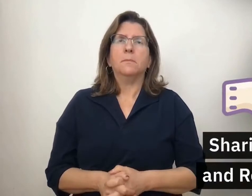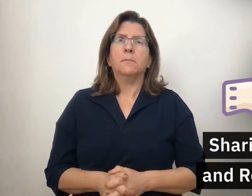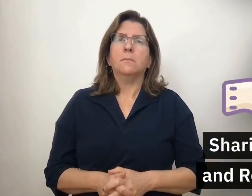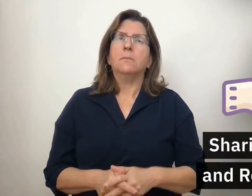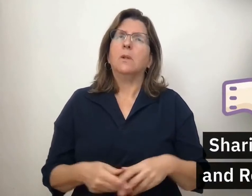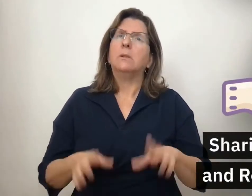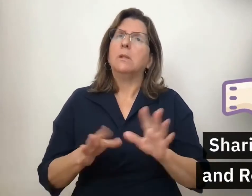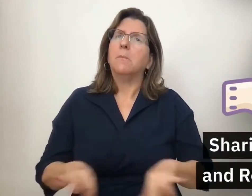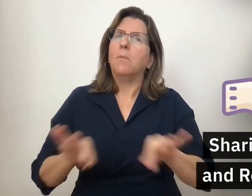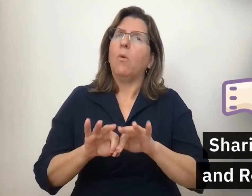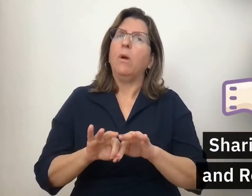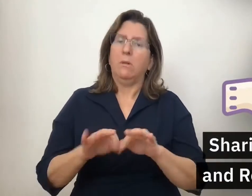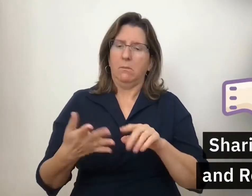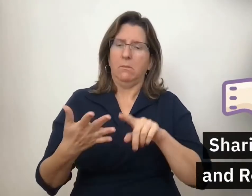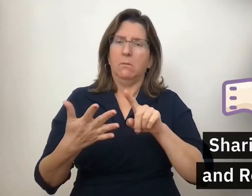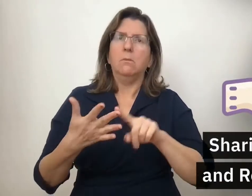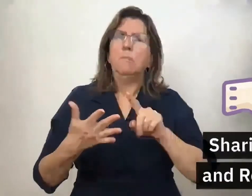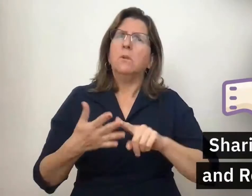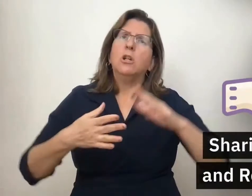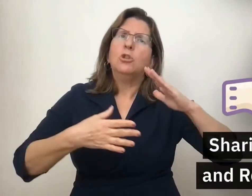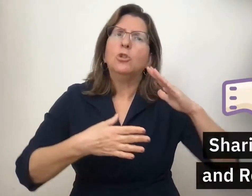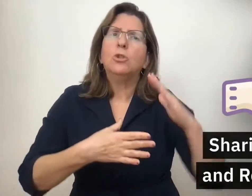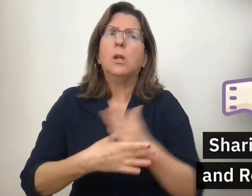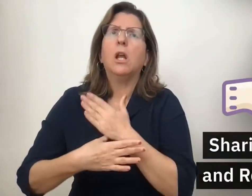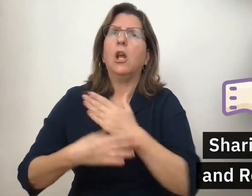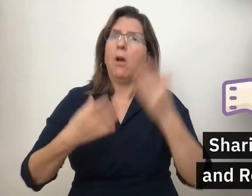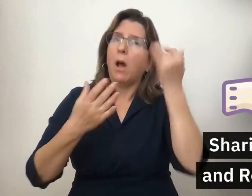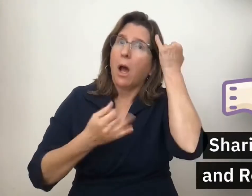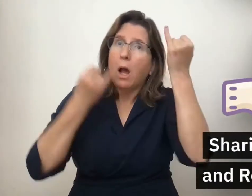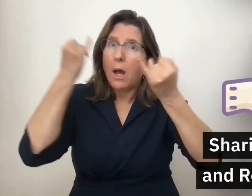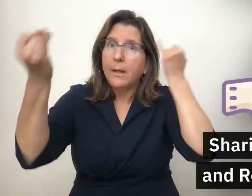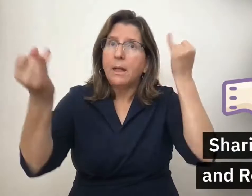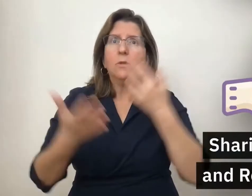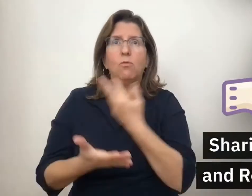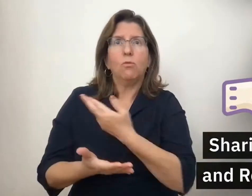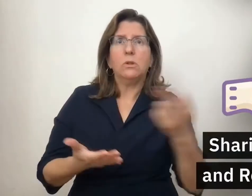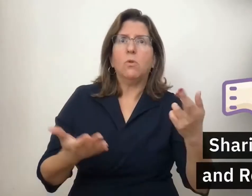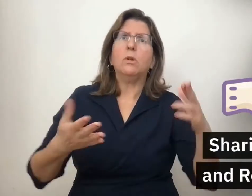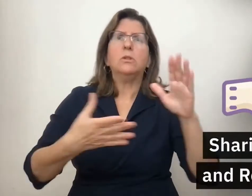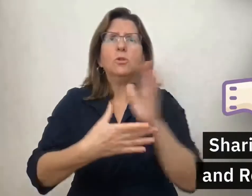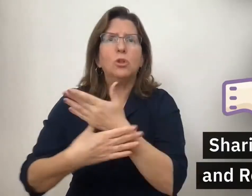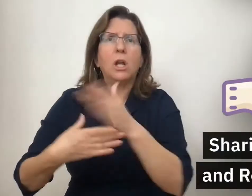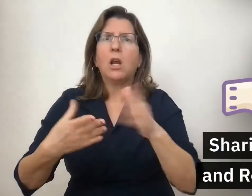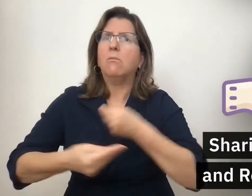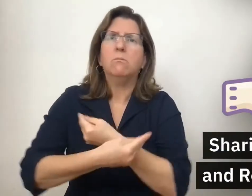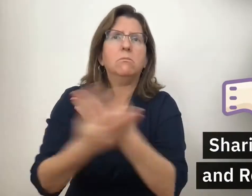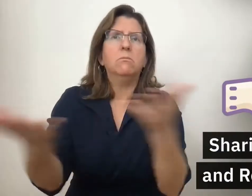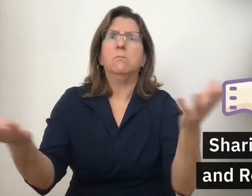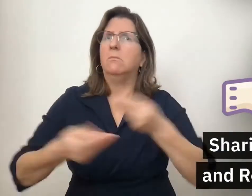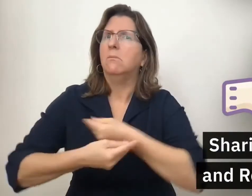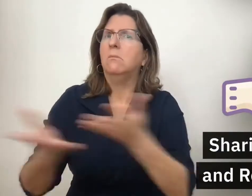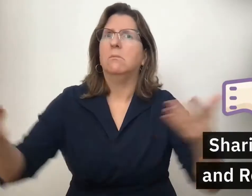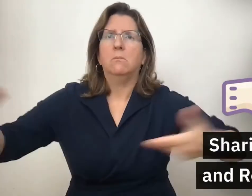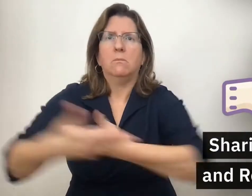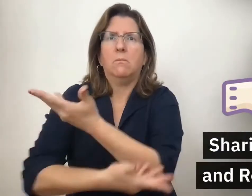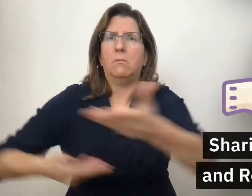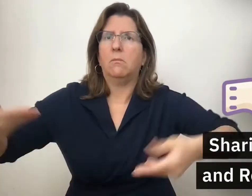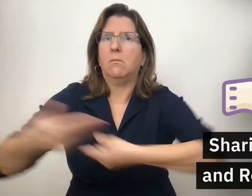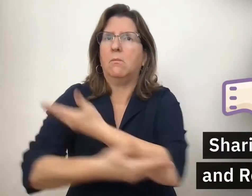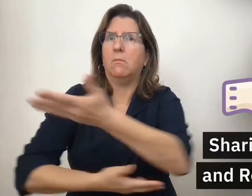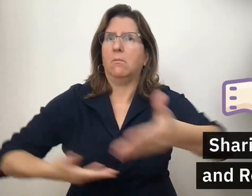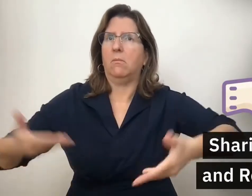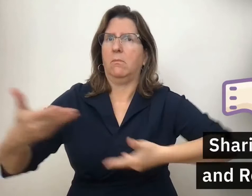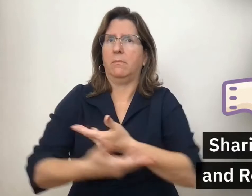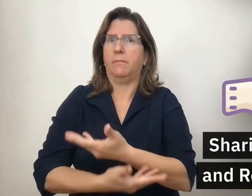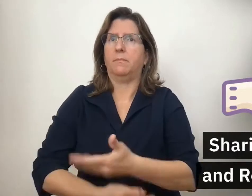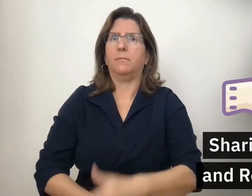As mentioned before, open education MEANS sharing ideas and resources, this is key.